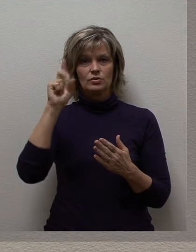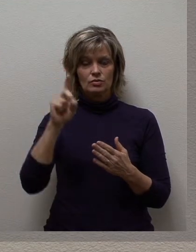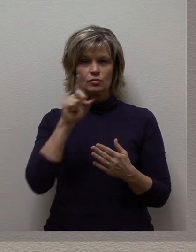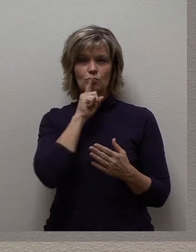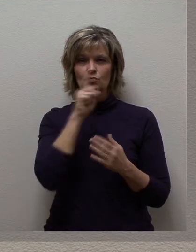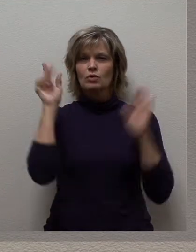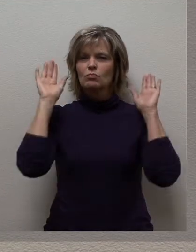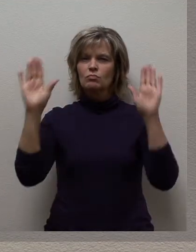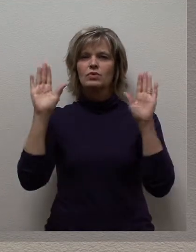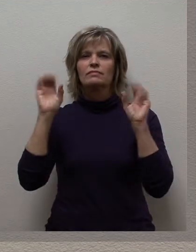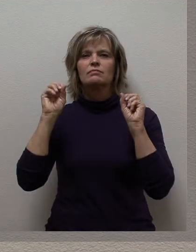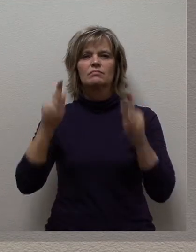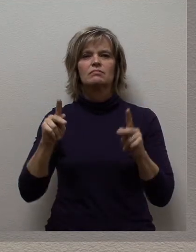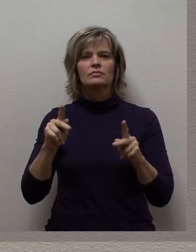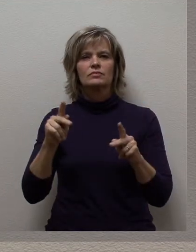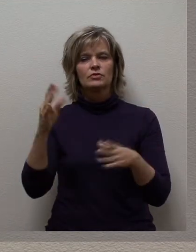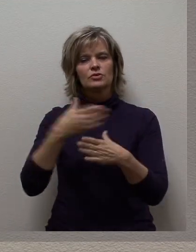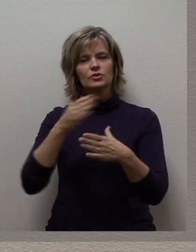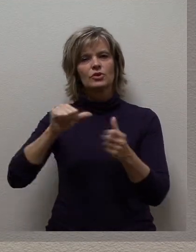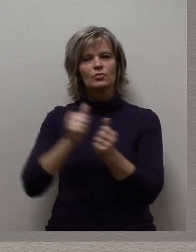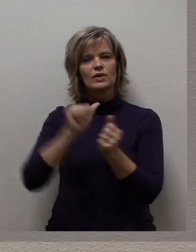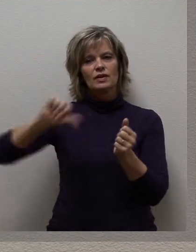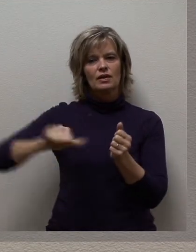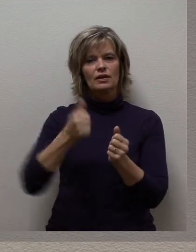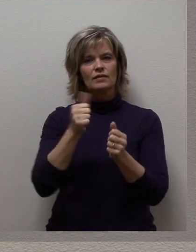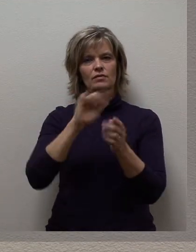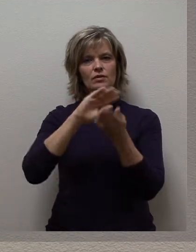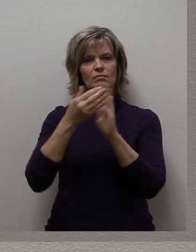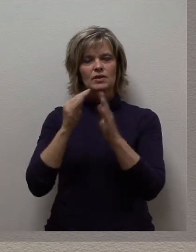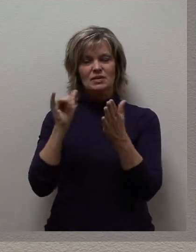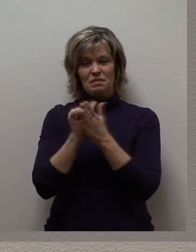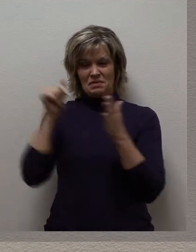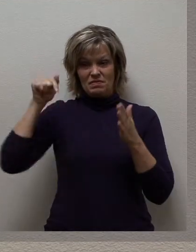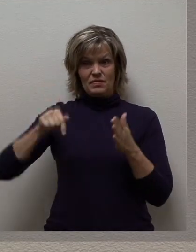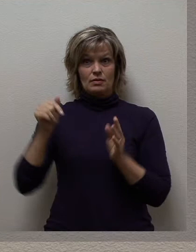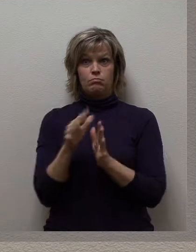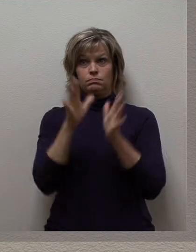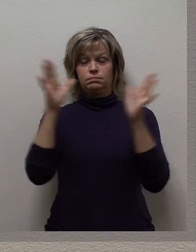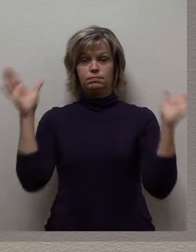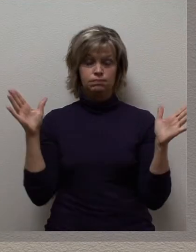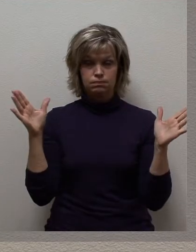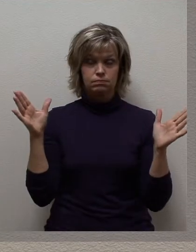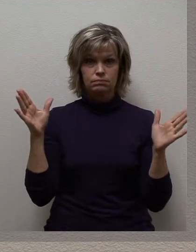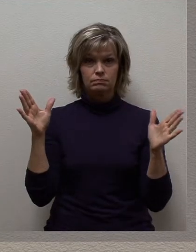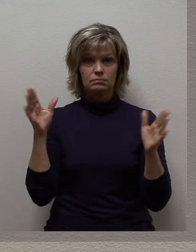to share with other communities that this is a huge need.